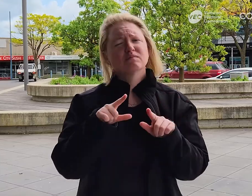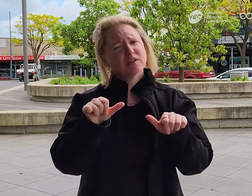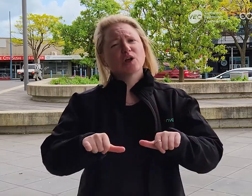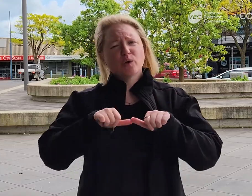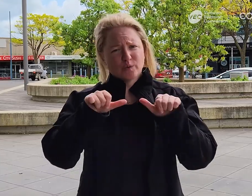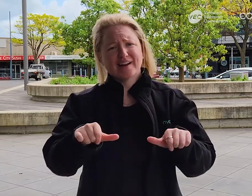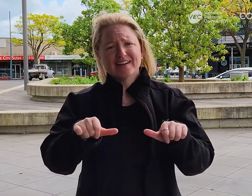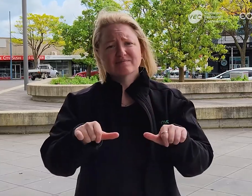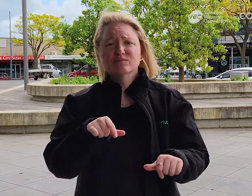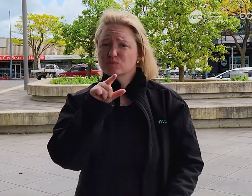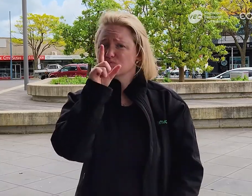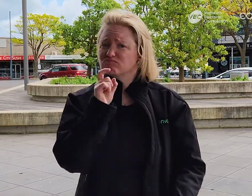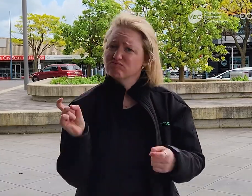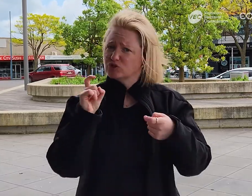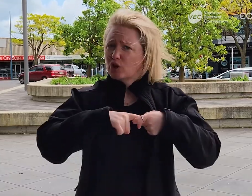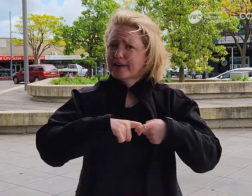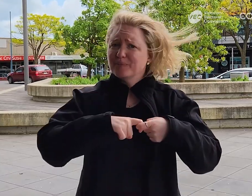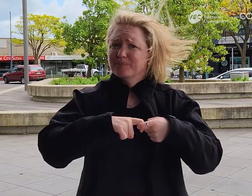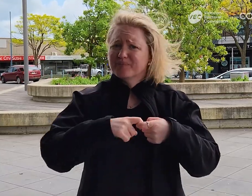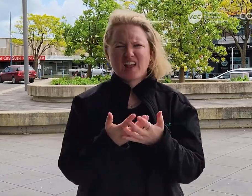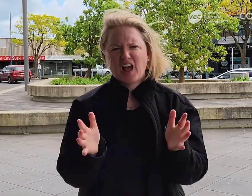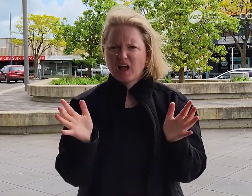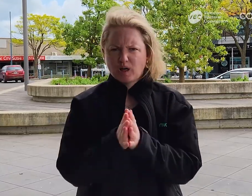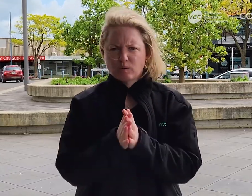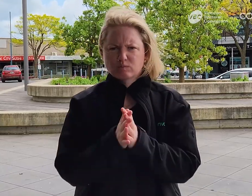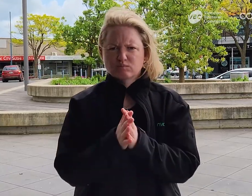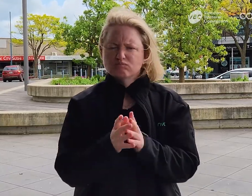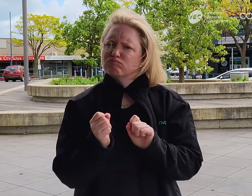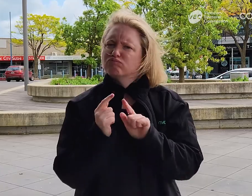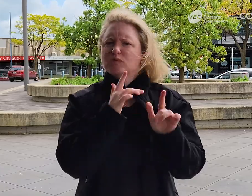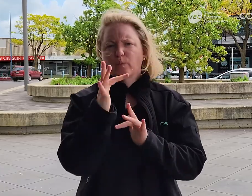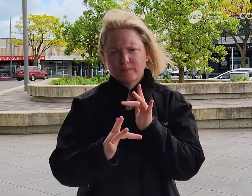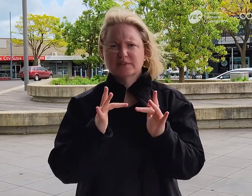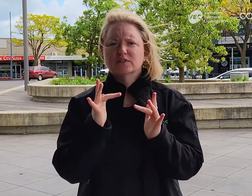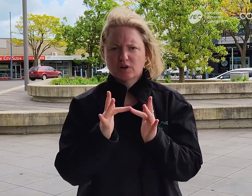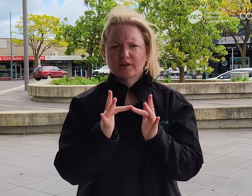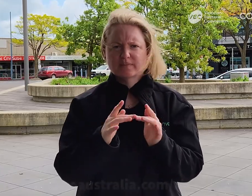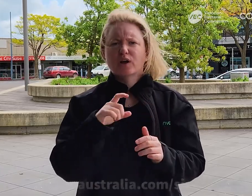You can sign up for free at